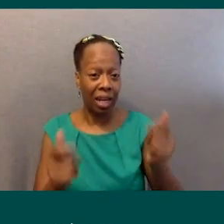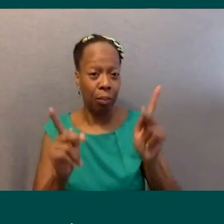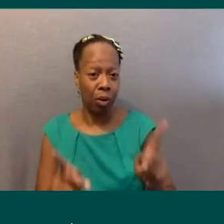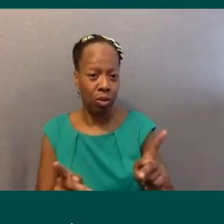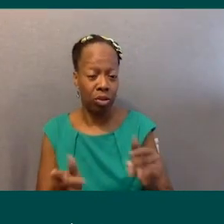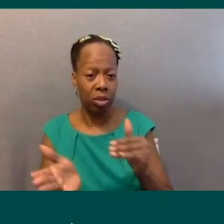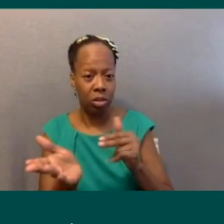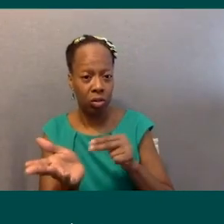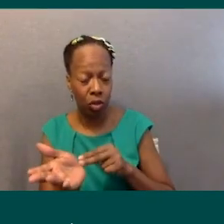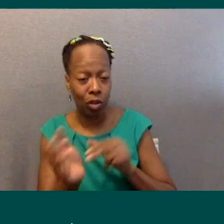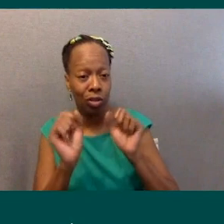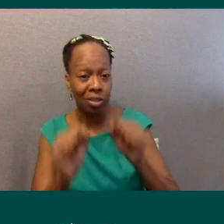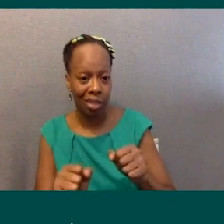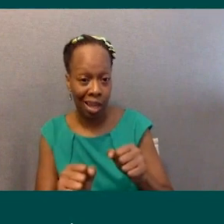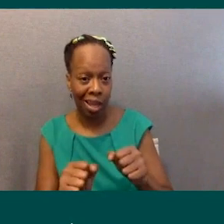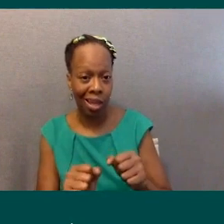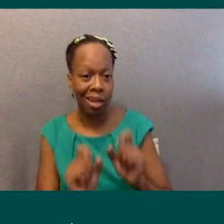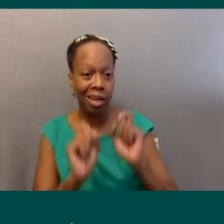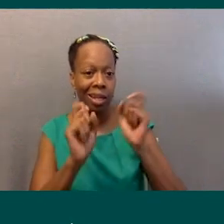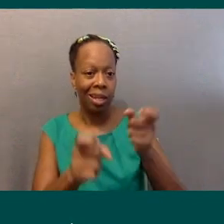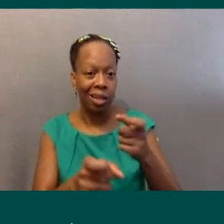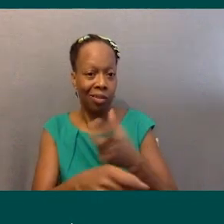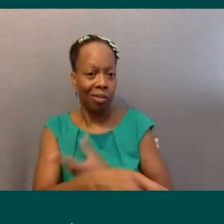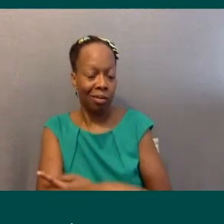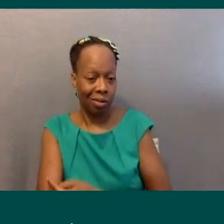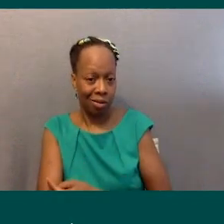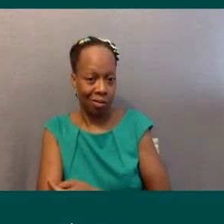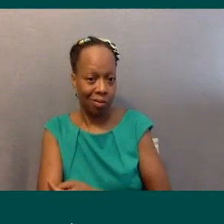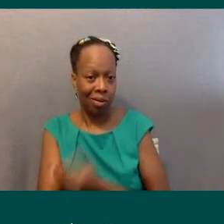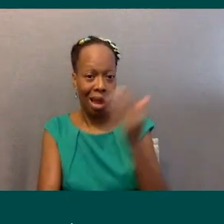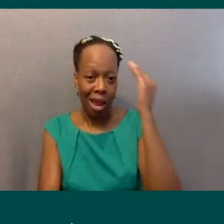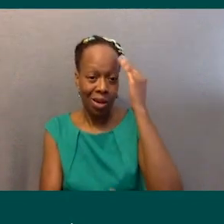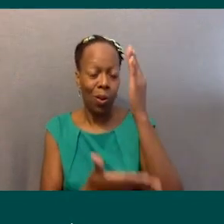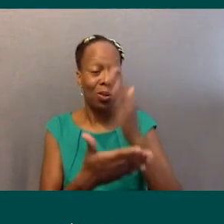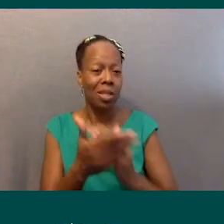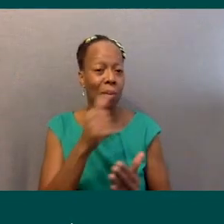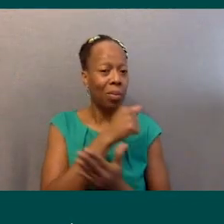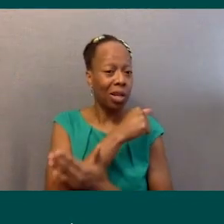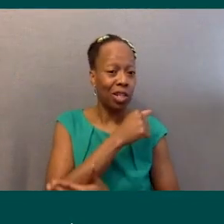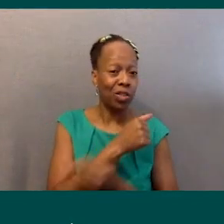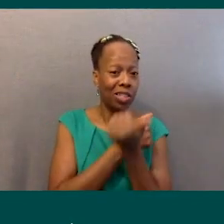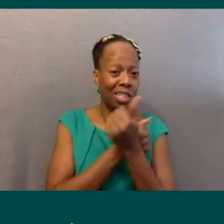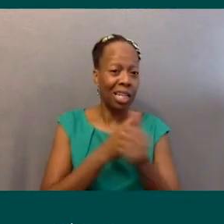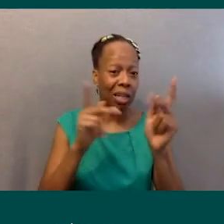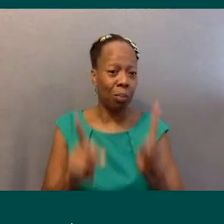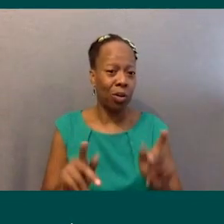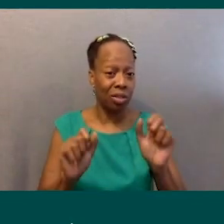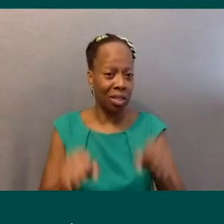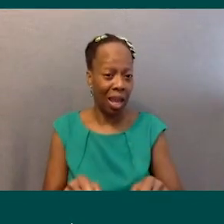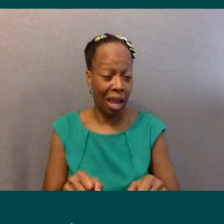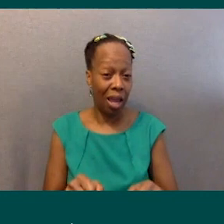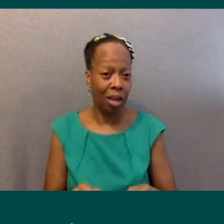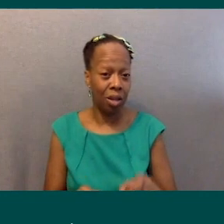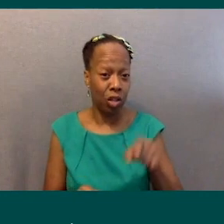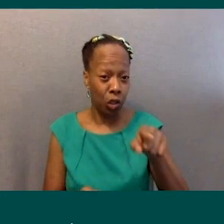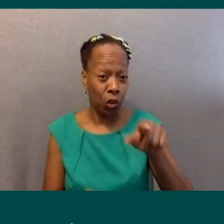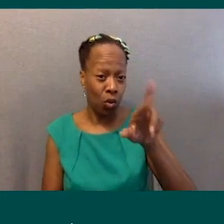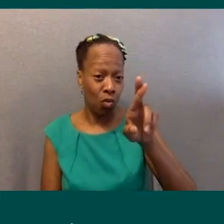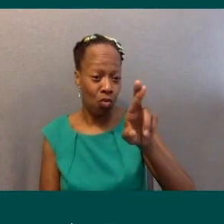you can do it Rachel, right? Even though you don't have a training for that, but actually the most important one,